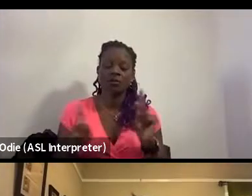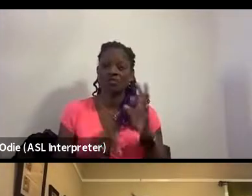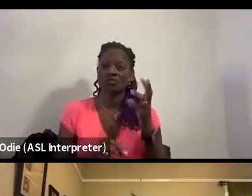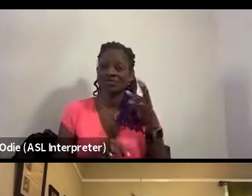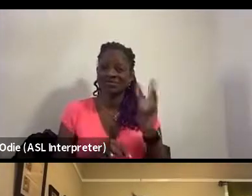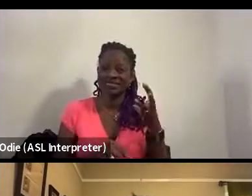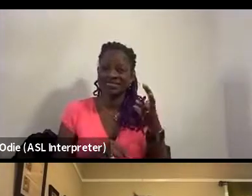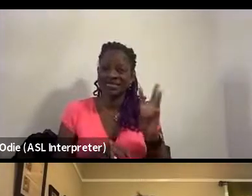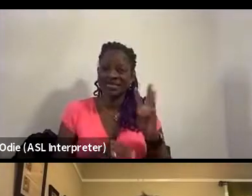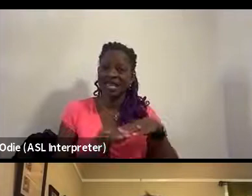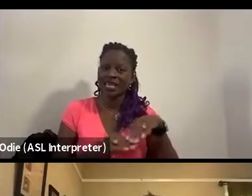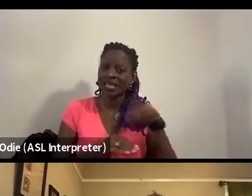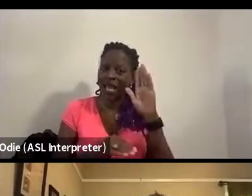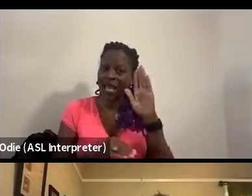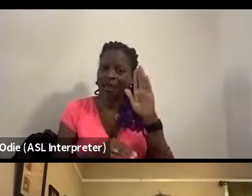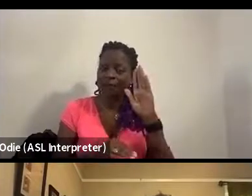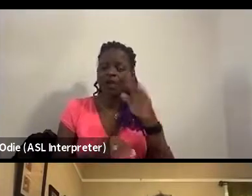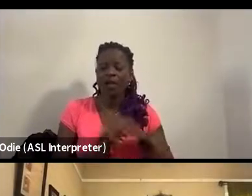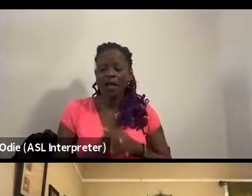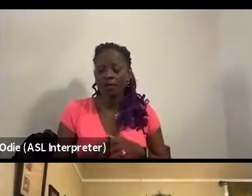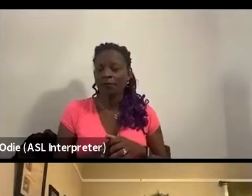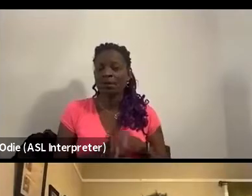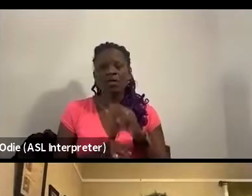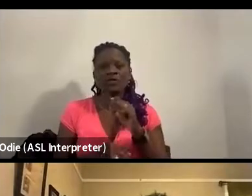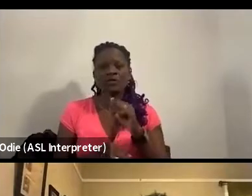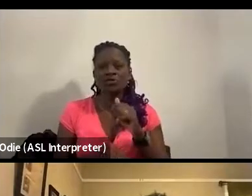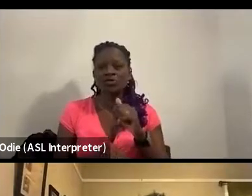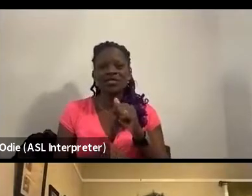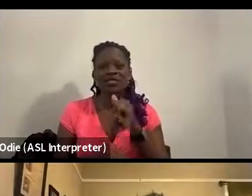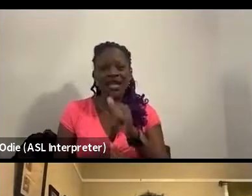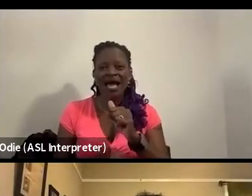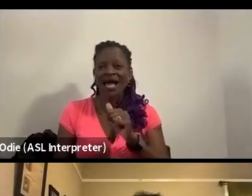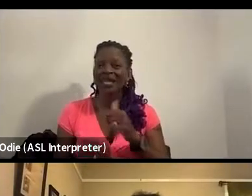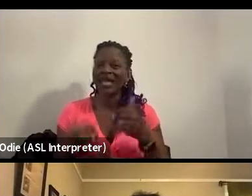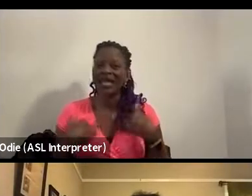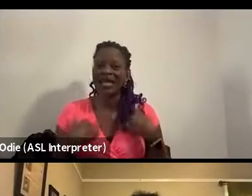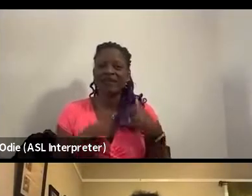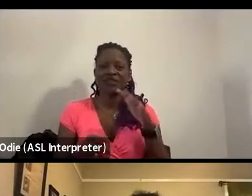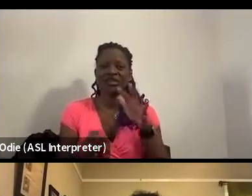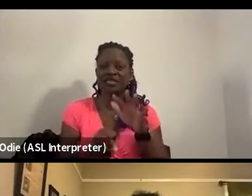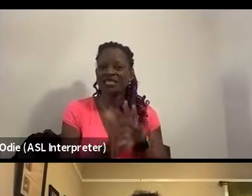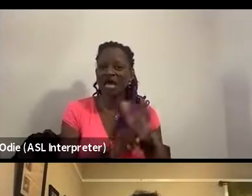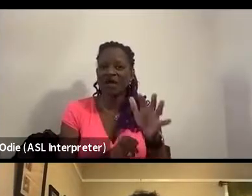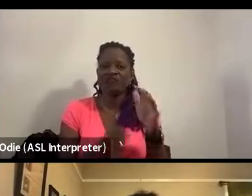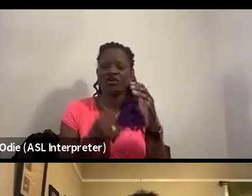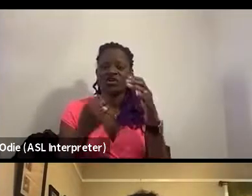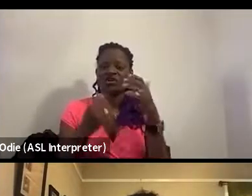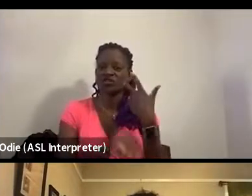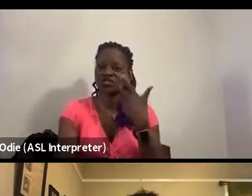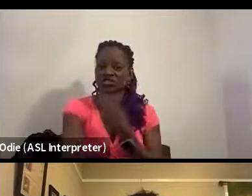We know we do not have enough vaccine supply to reach every single person. We it's going to take time.